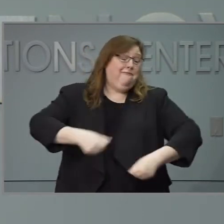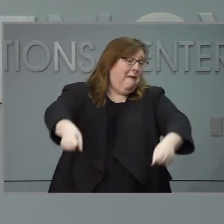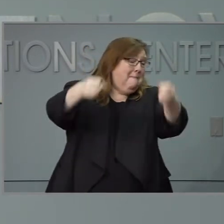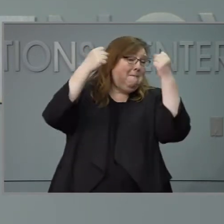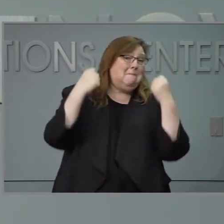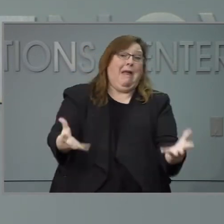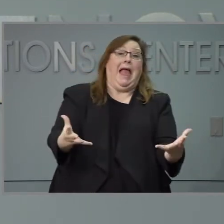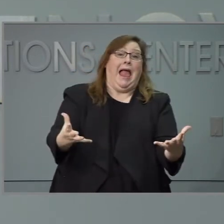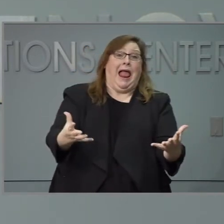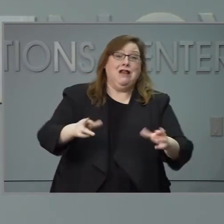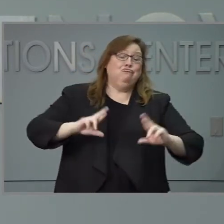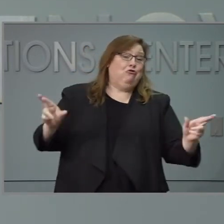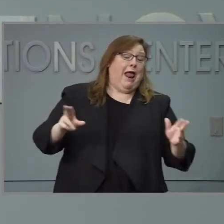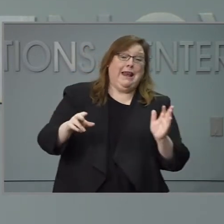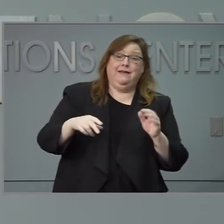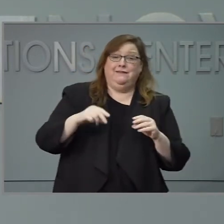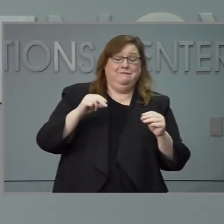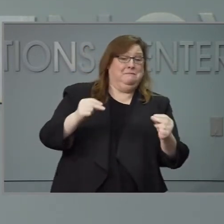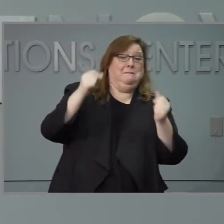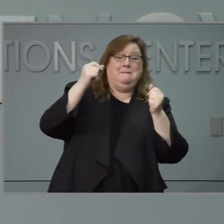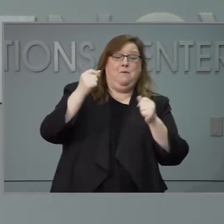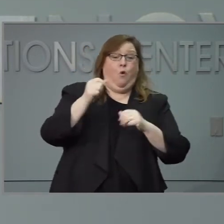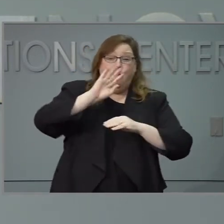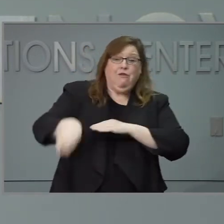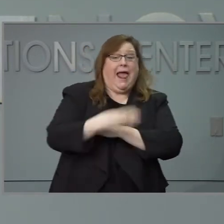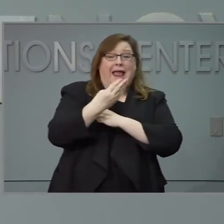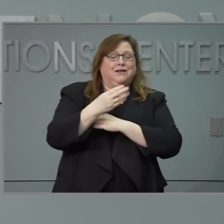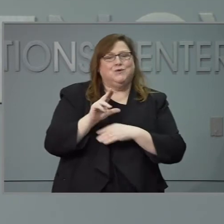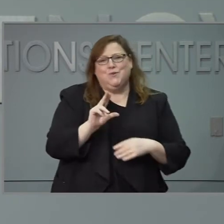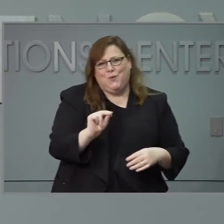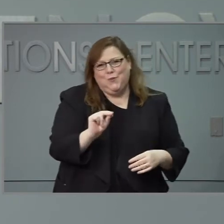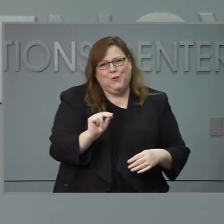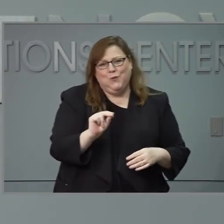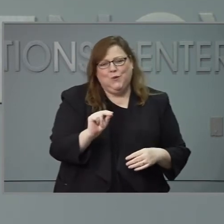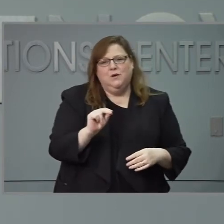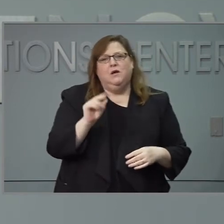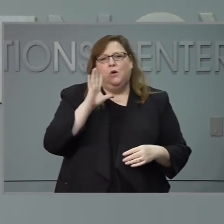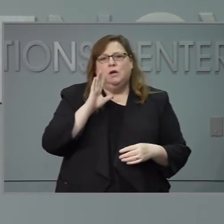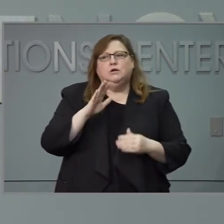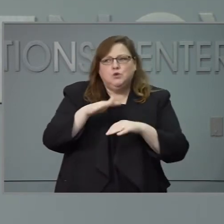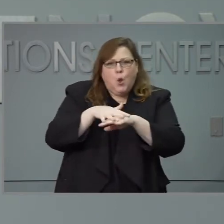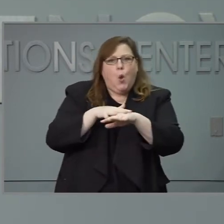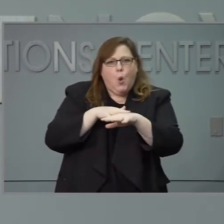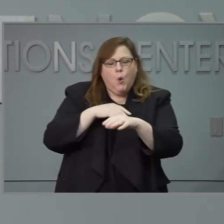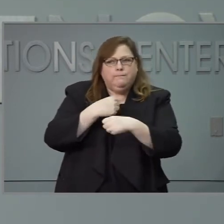SEGURA. EL V VICERRECTOR ESTÁ TRABAJANDO EN ELLO, ESTOY